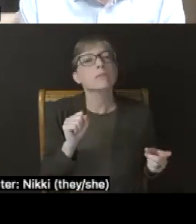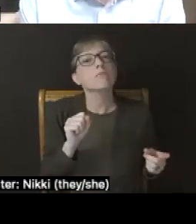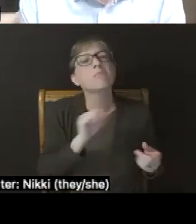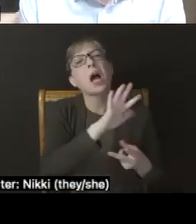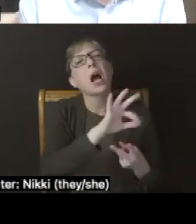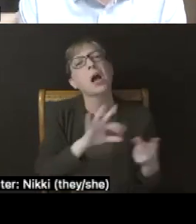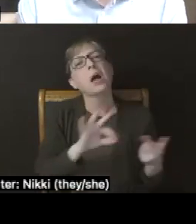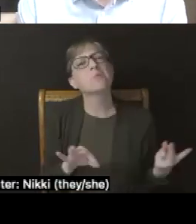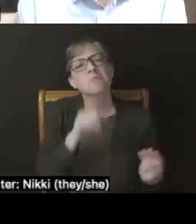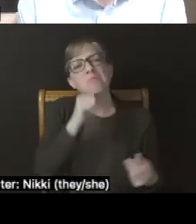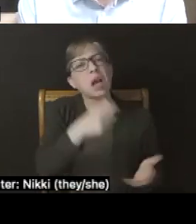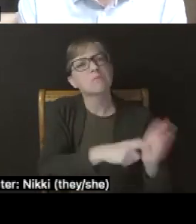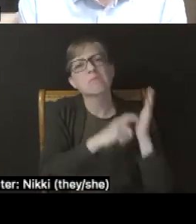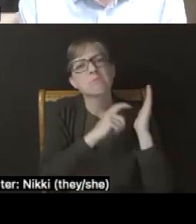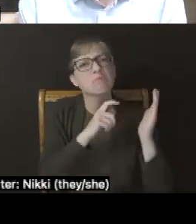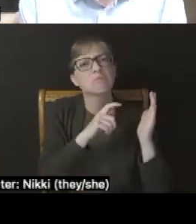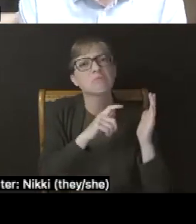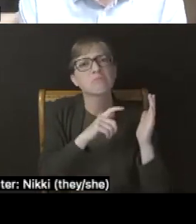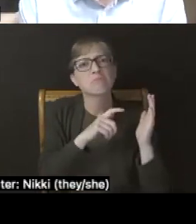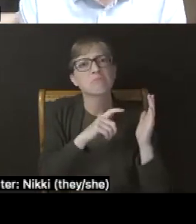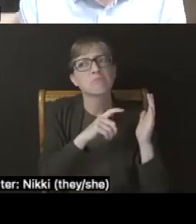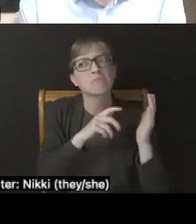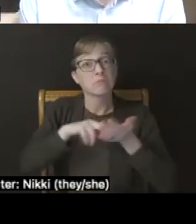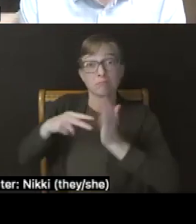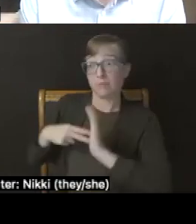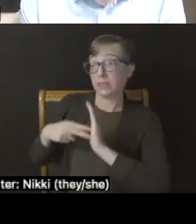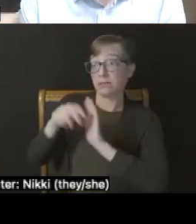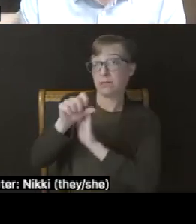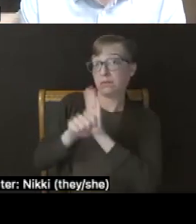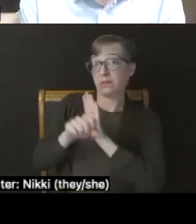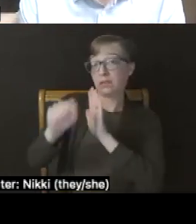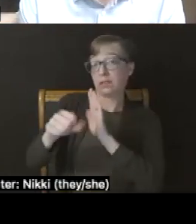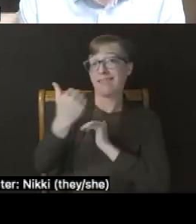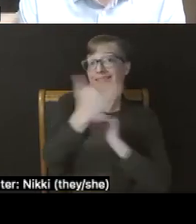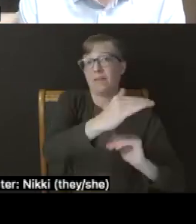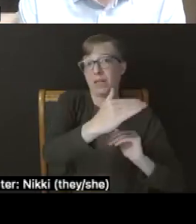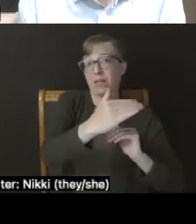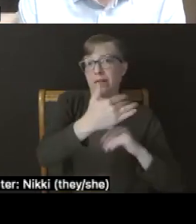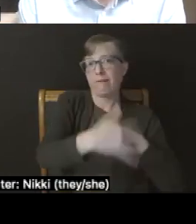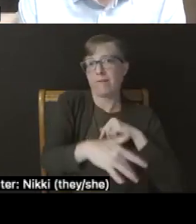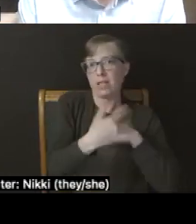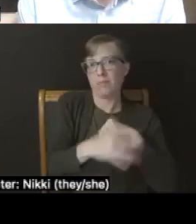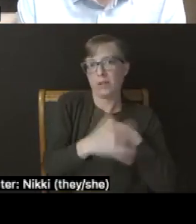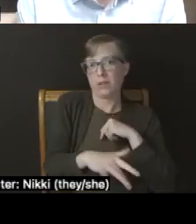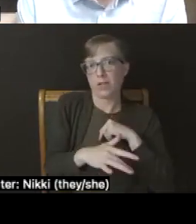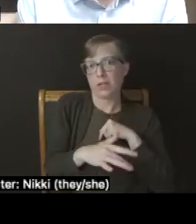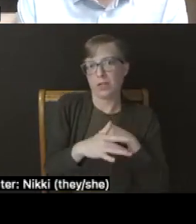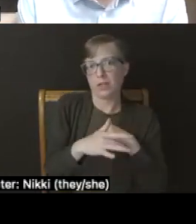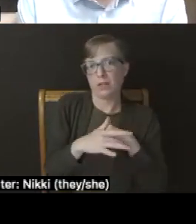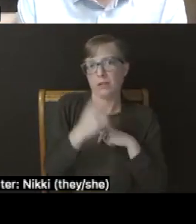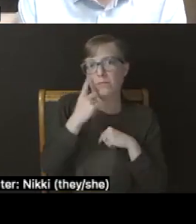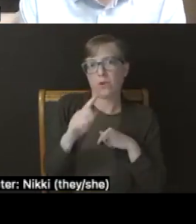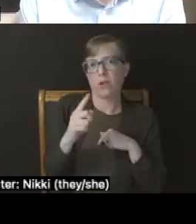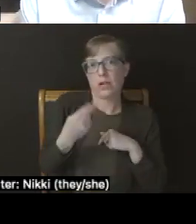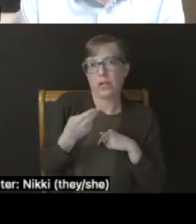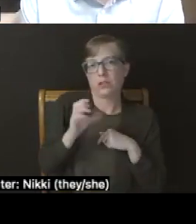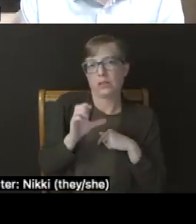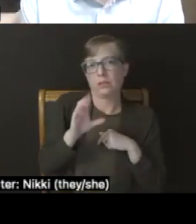And because of that, states can limit availability of HCBS. And we know in many states there's very,